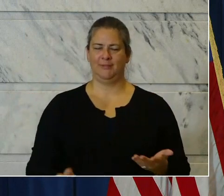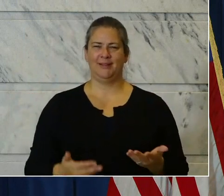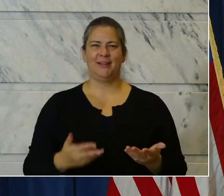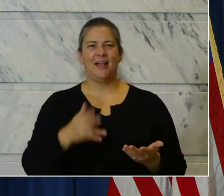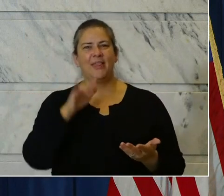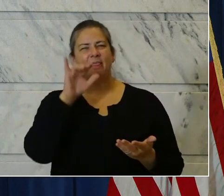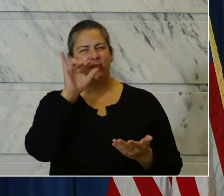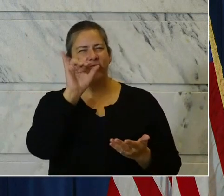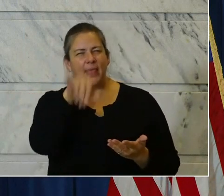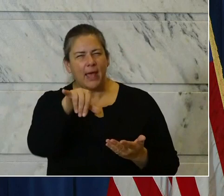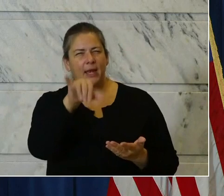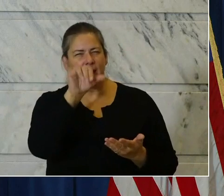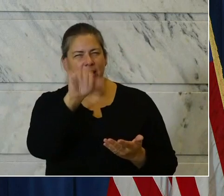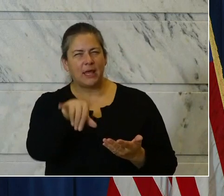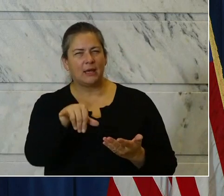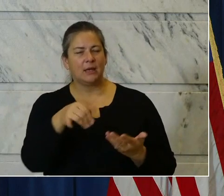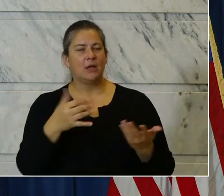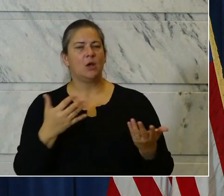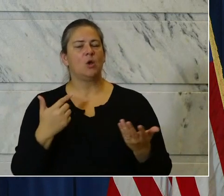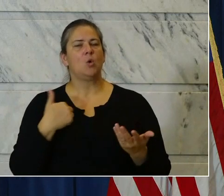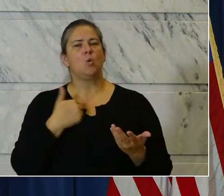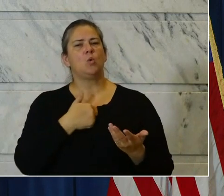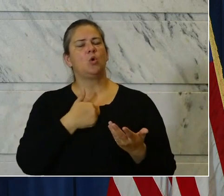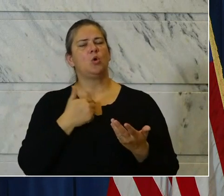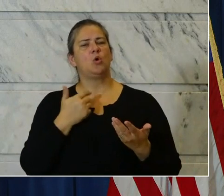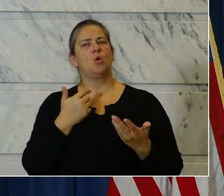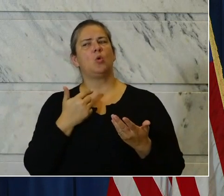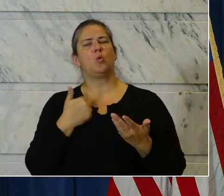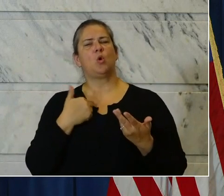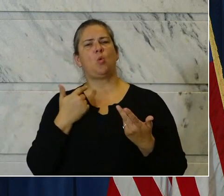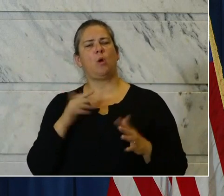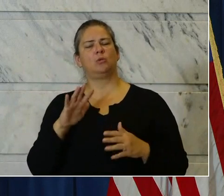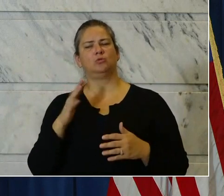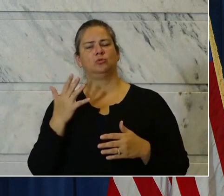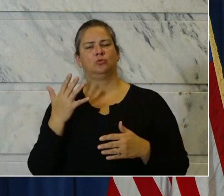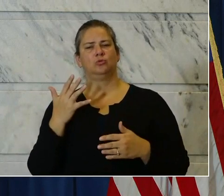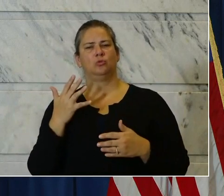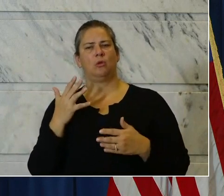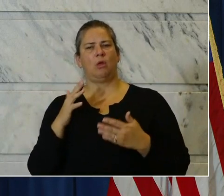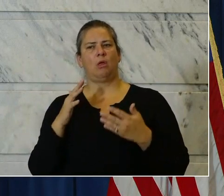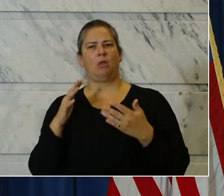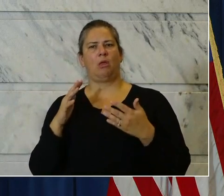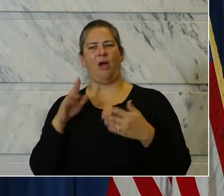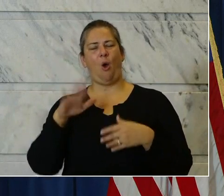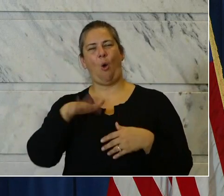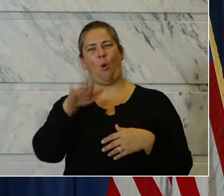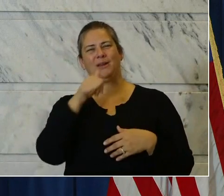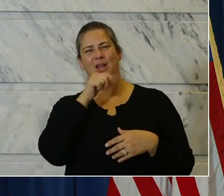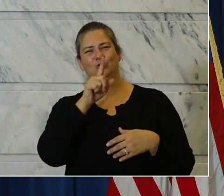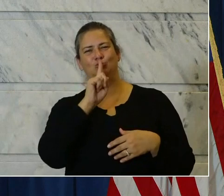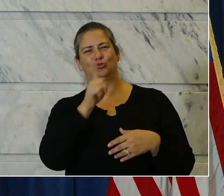WE CAN CONTINUE TO LOOK AT HOW AND IT SEEMS ANOTHER IN WERE SOMETHING THAT'S COME ALONG WE